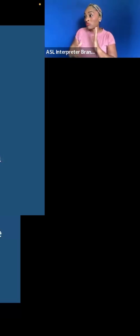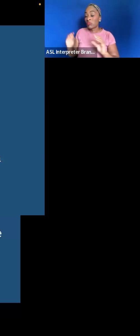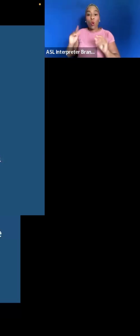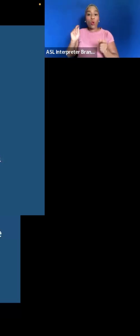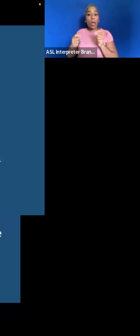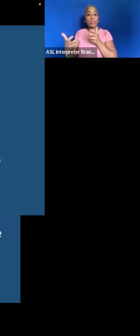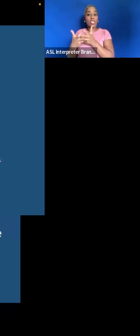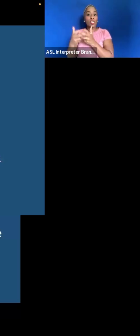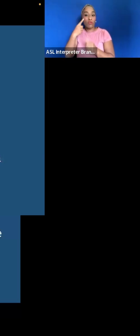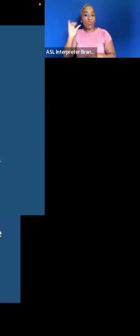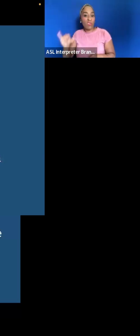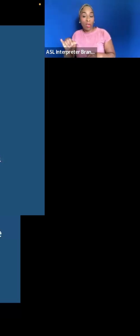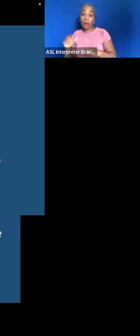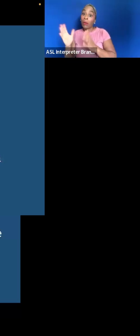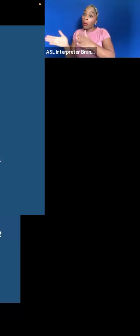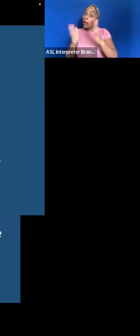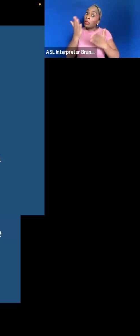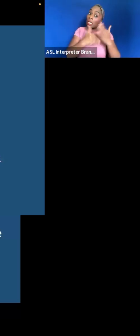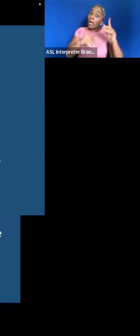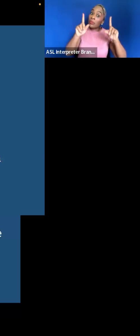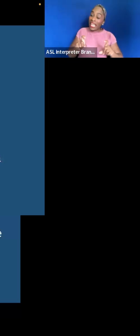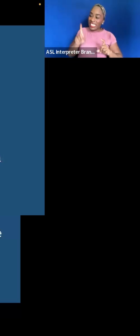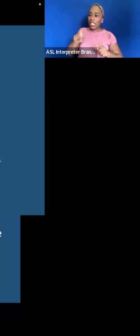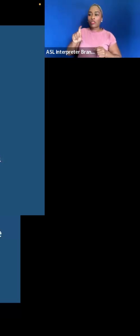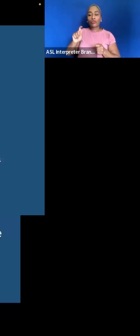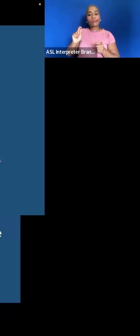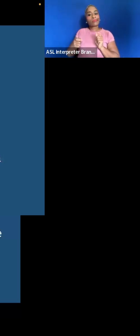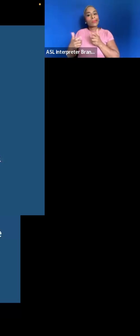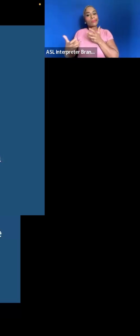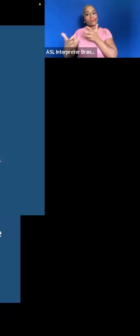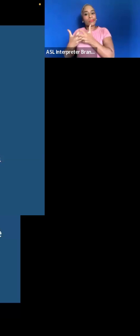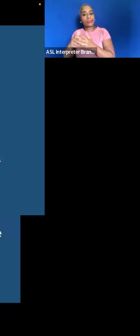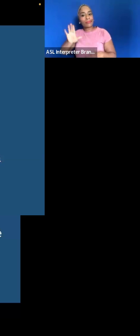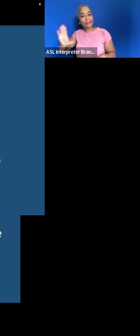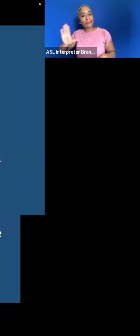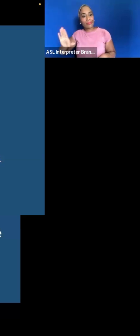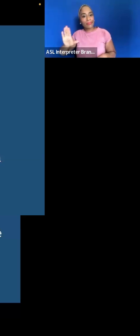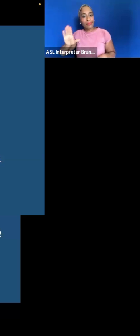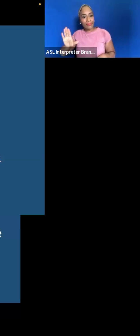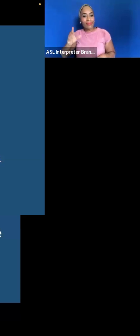But for some of the tests, there will be accommodations necessary, such as I mentioned before, the lighting.